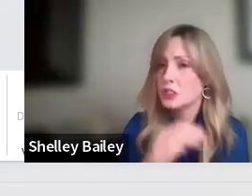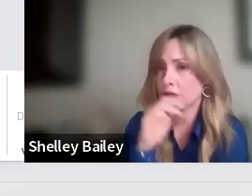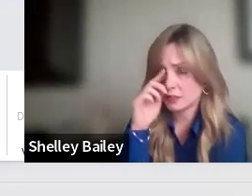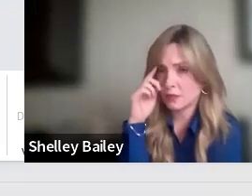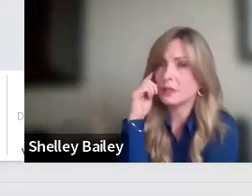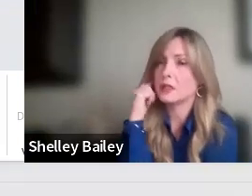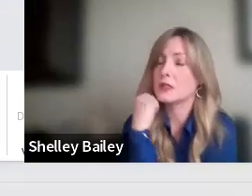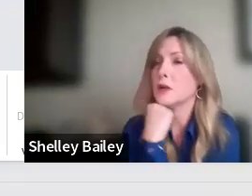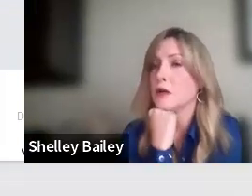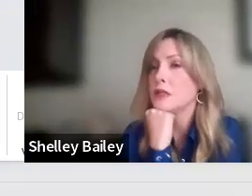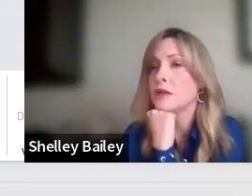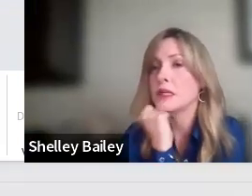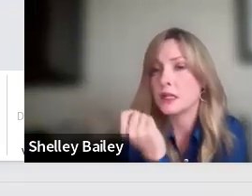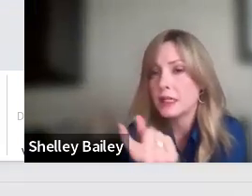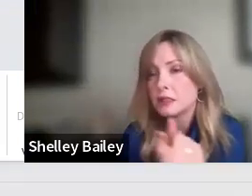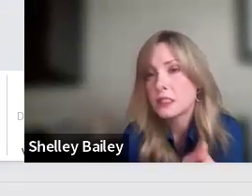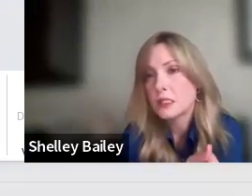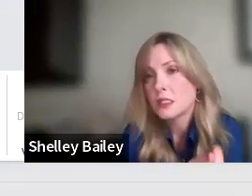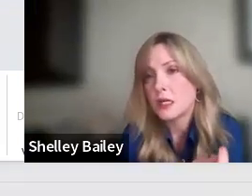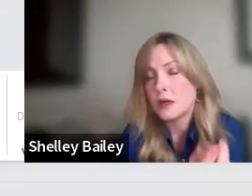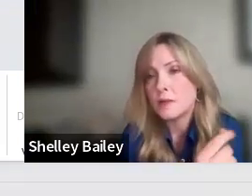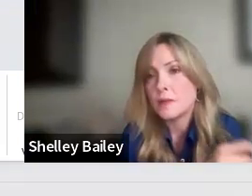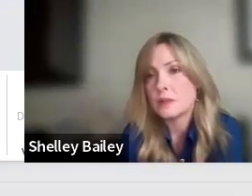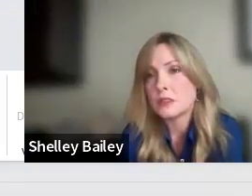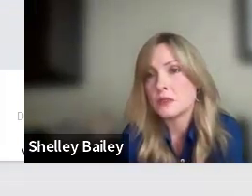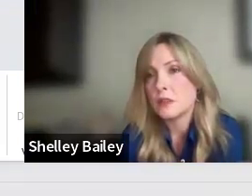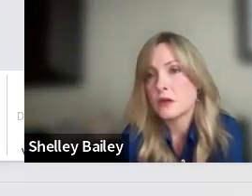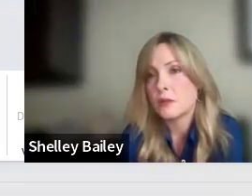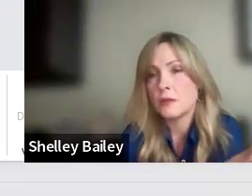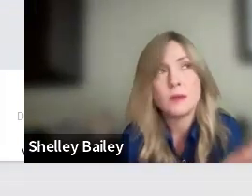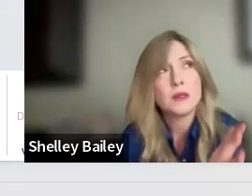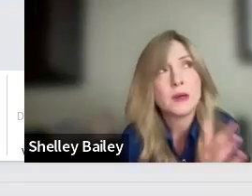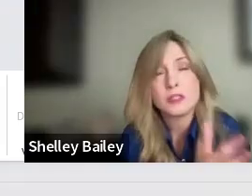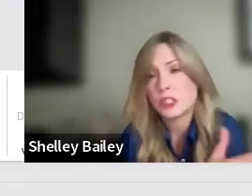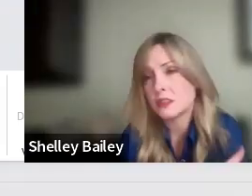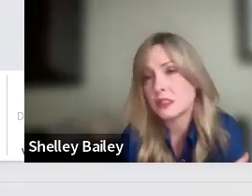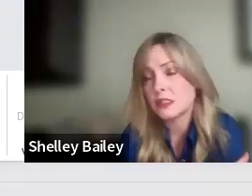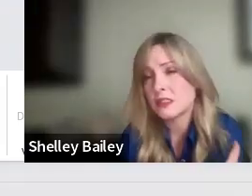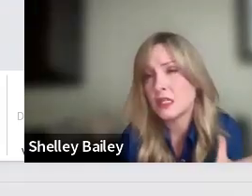cautious with the comparative. I mean, I liked um Mr. laman's comment maybe about the checklist